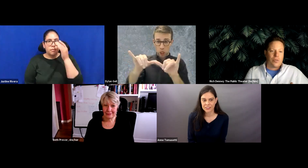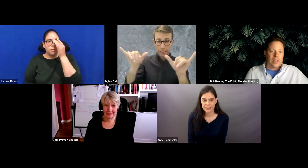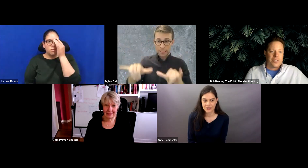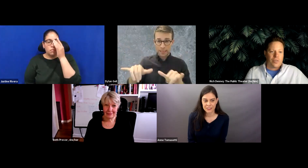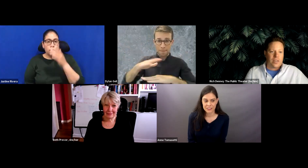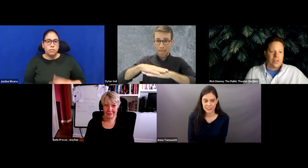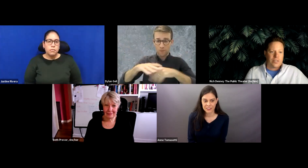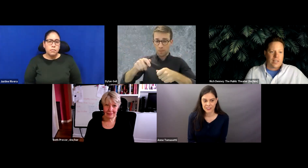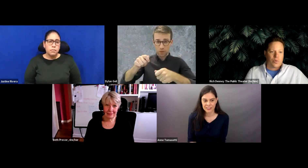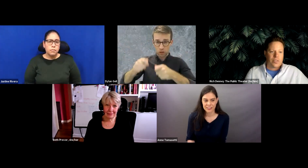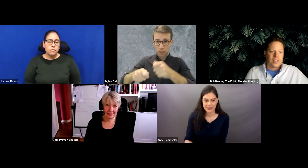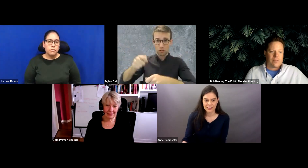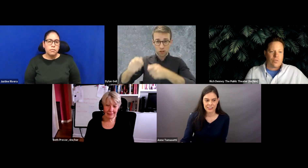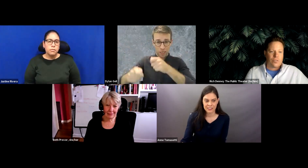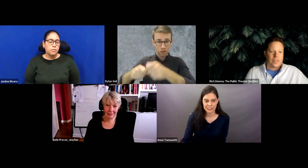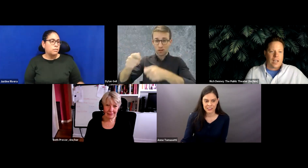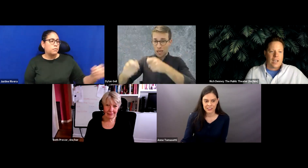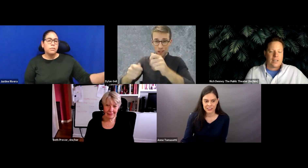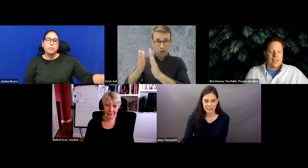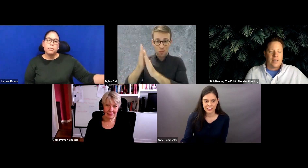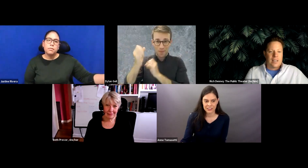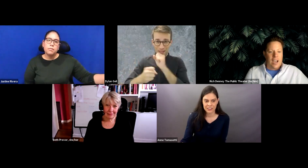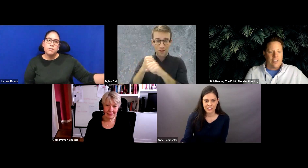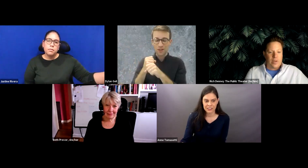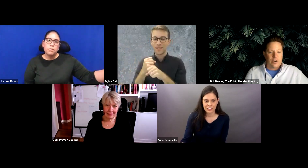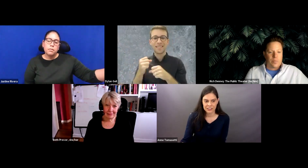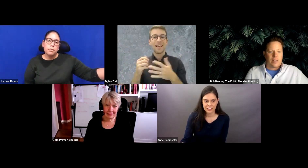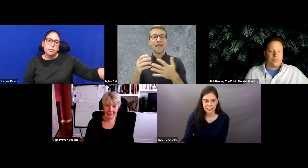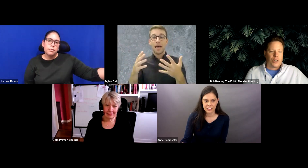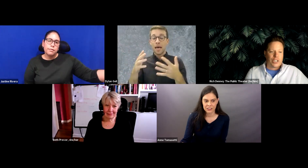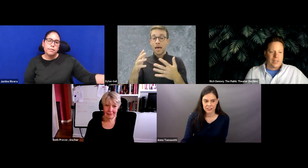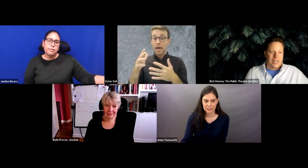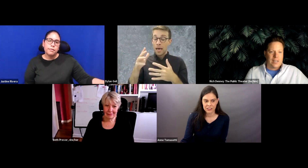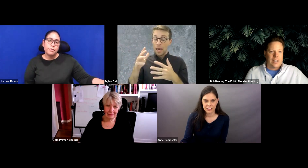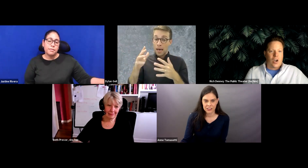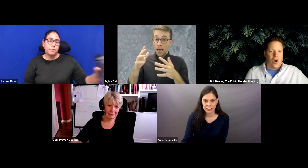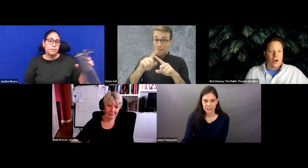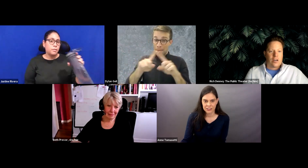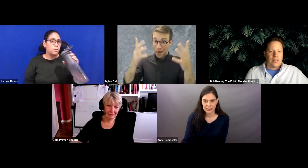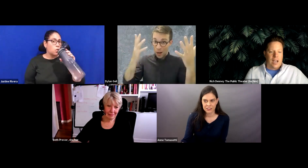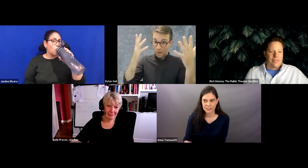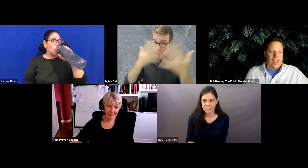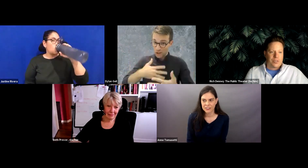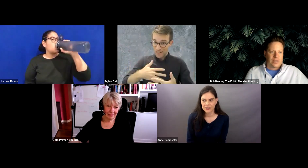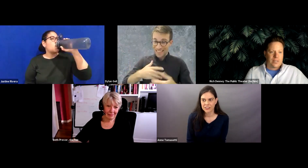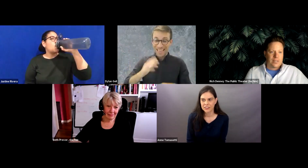new things over the years as more things have moved online and live premiered. But unfortunately, our live captions